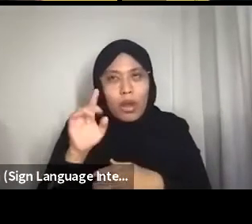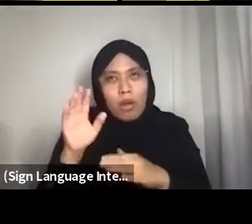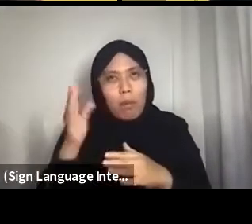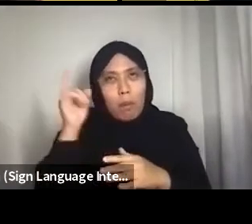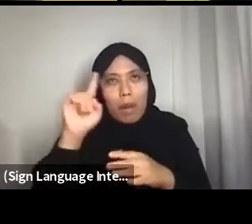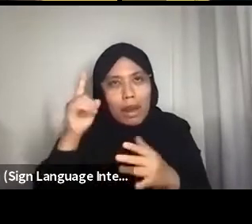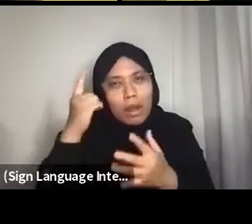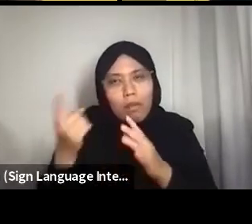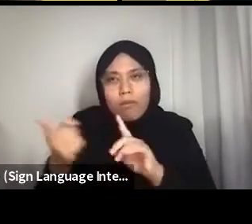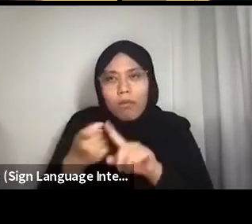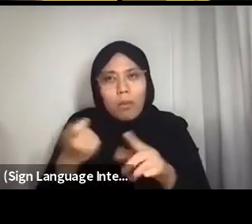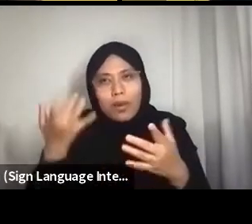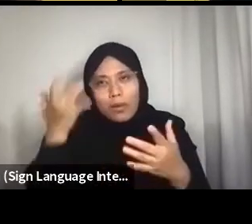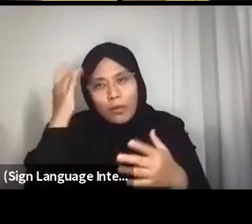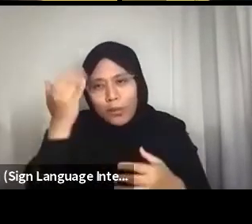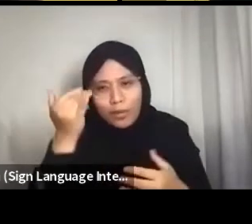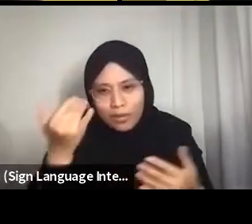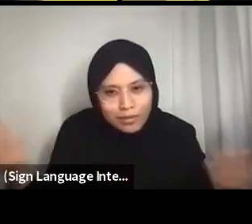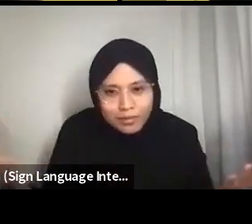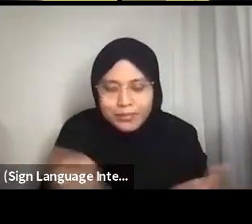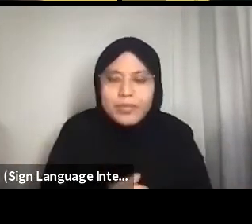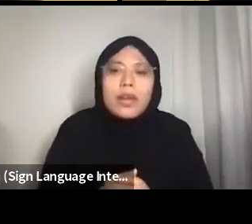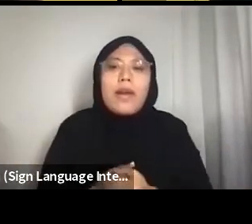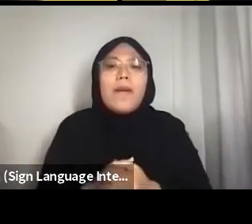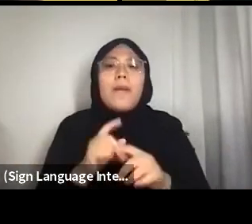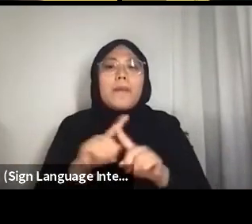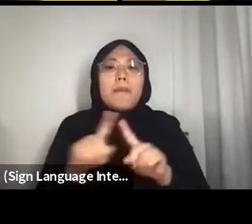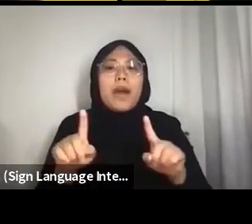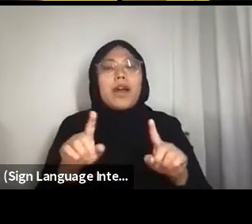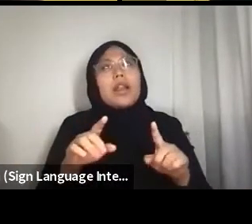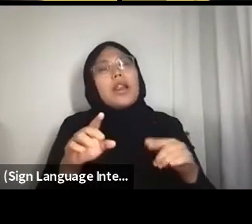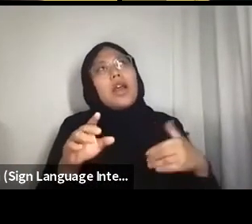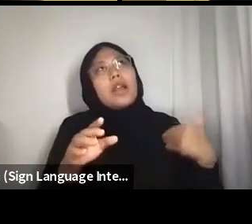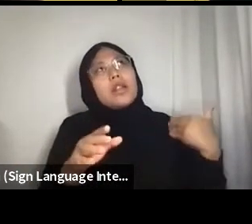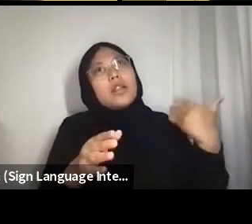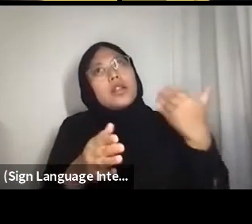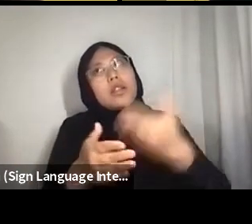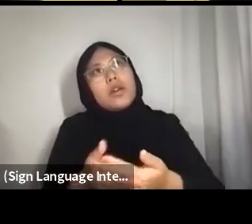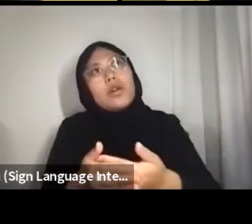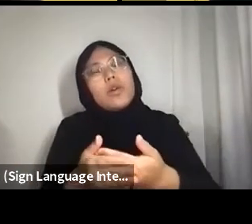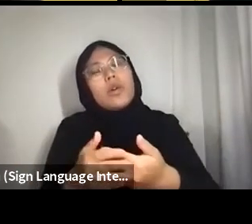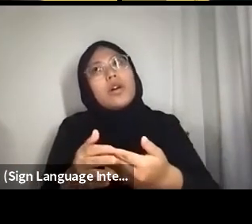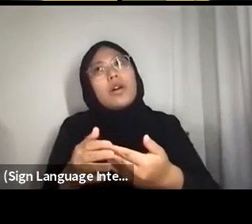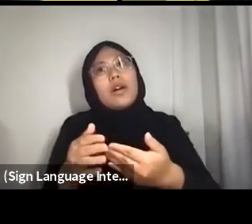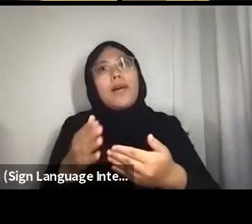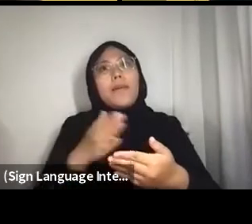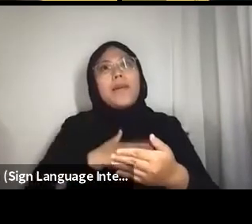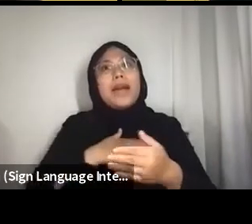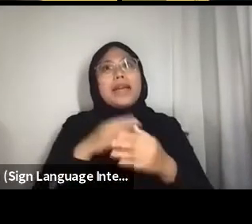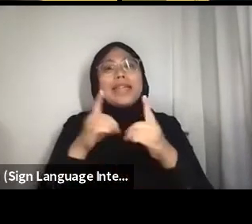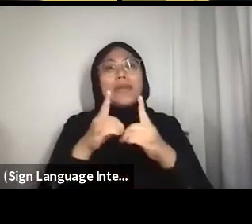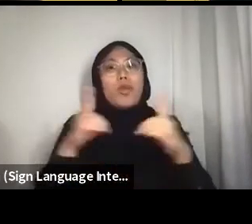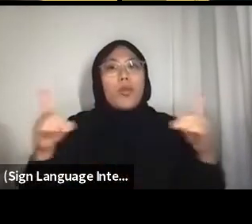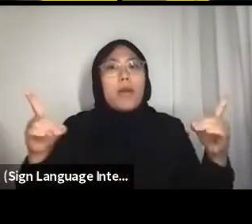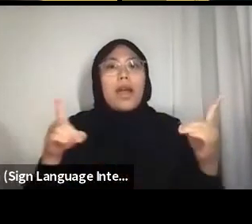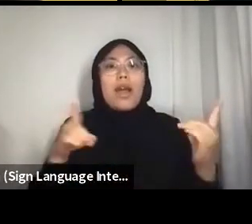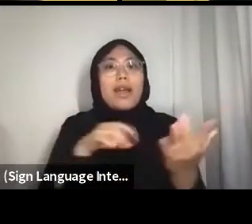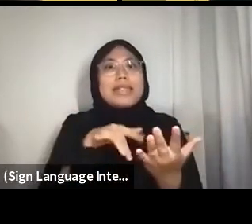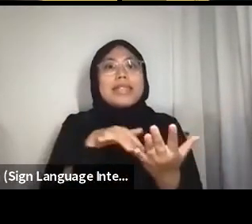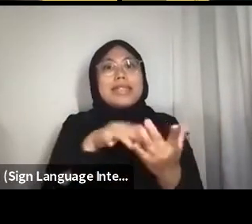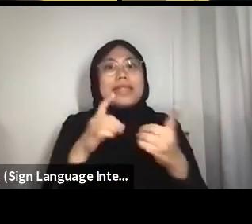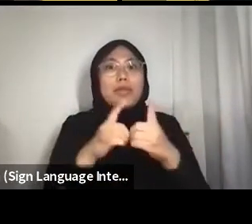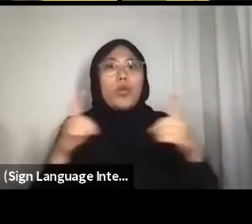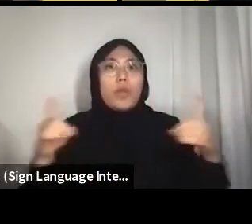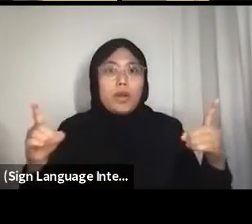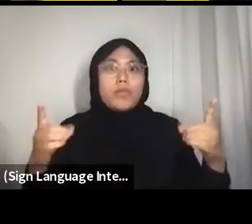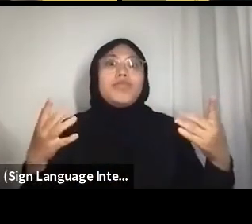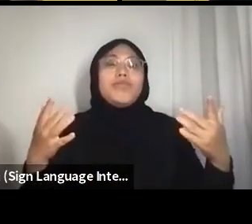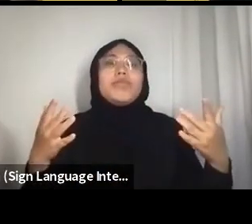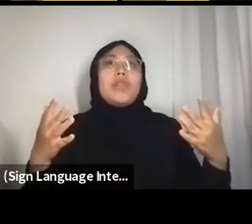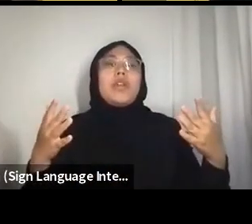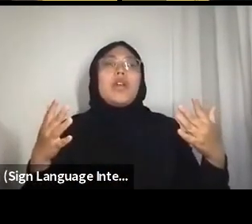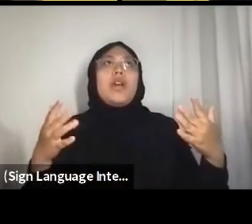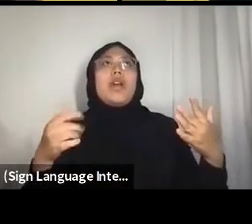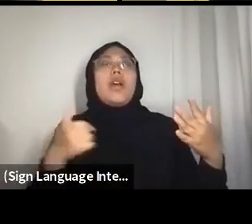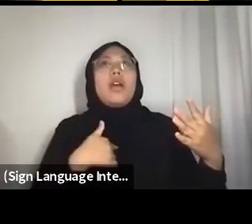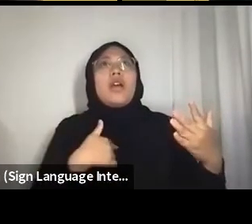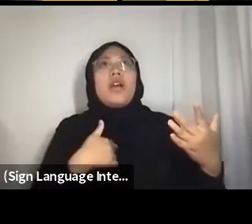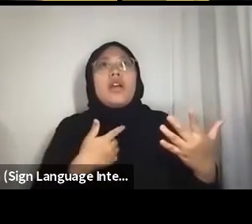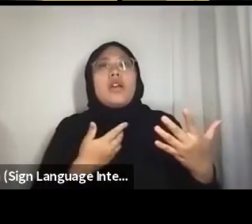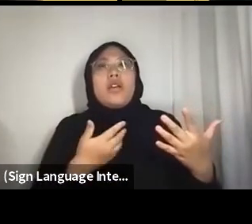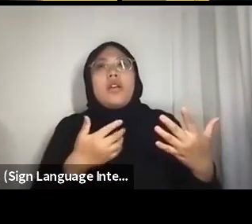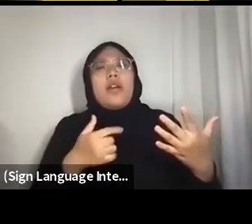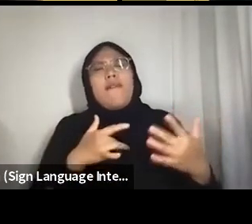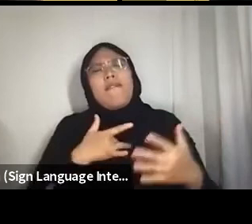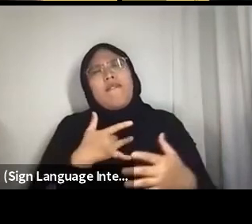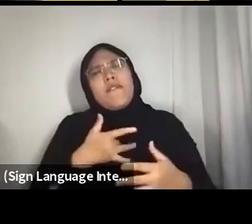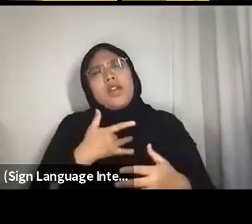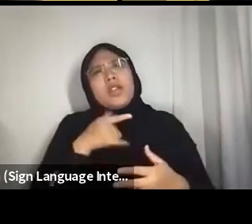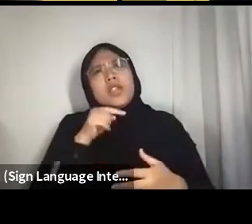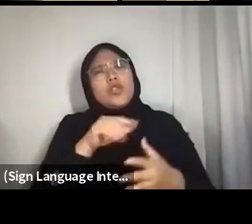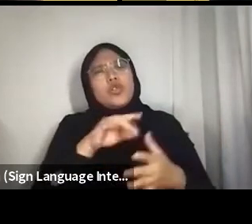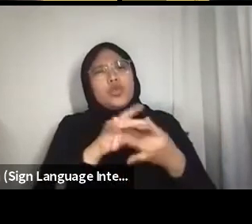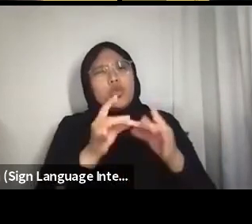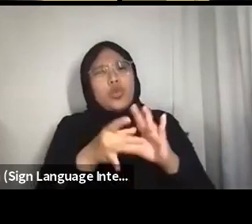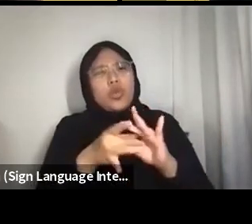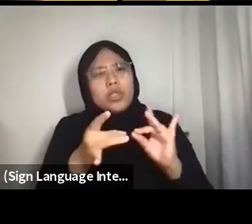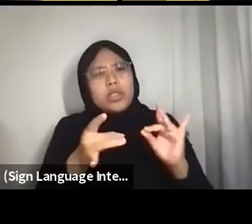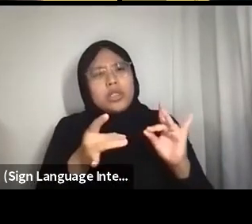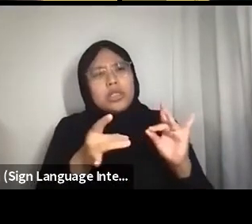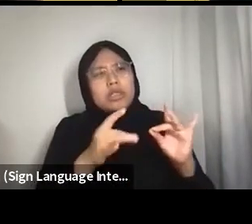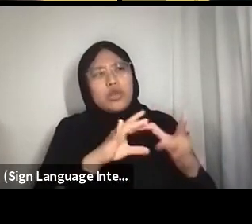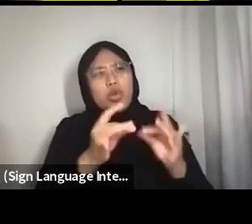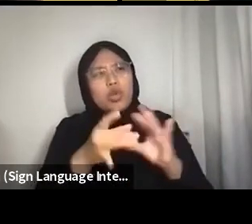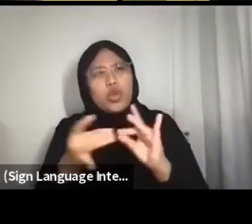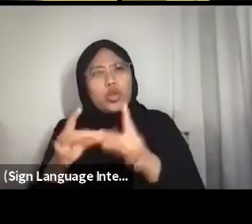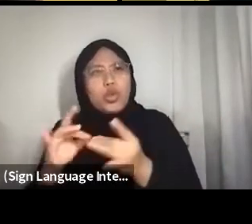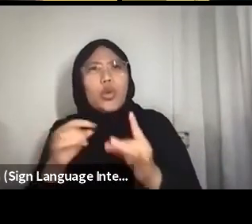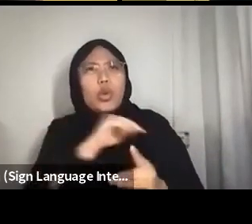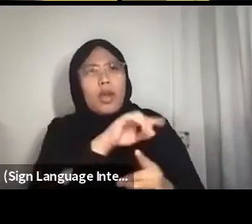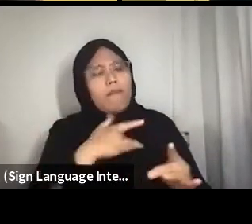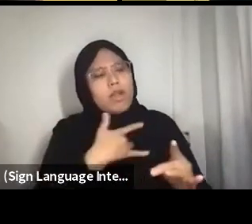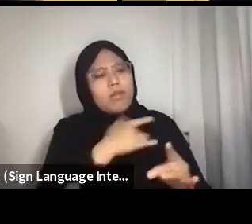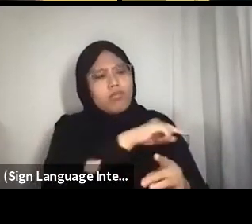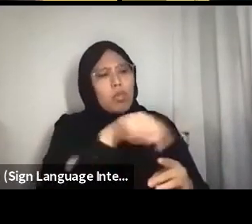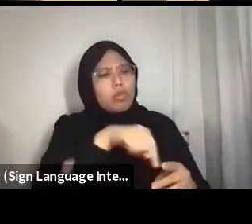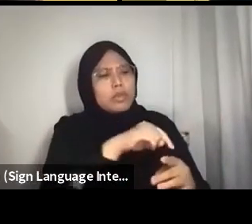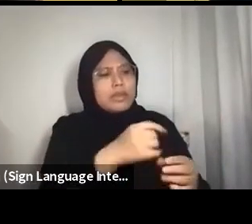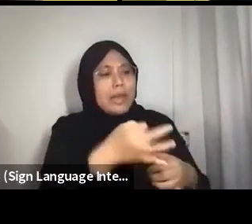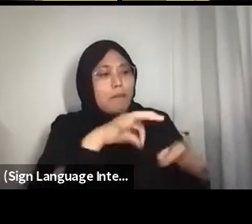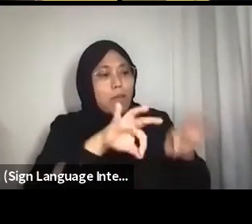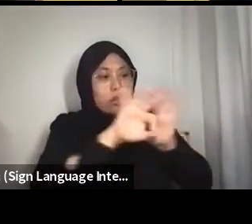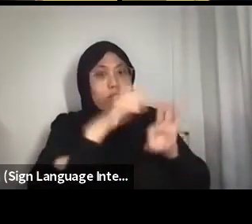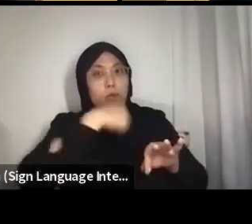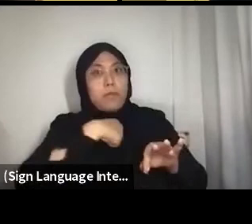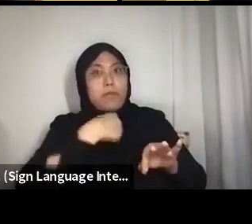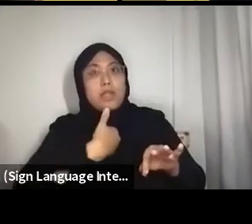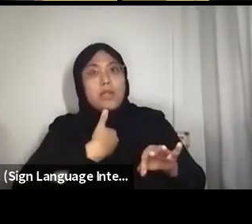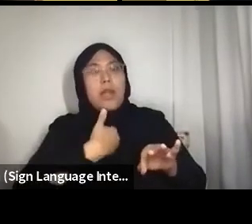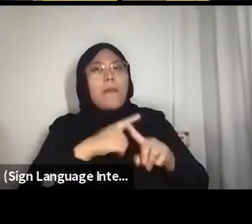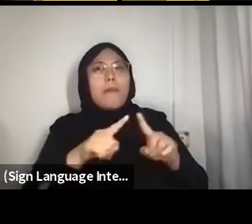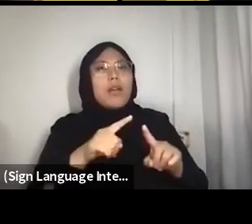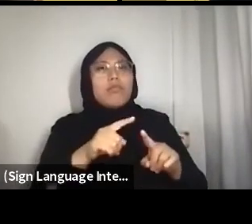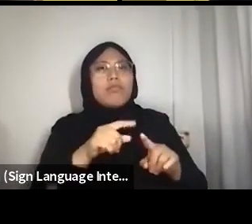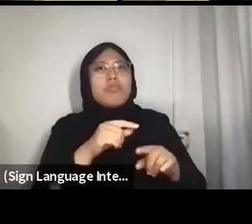But I think all the way up till my diploma, I felt these stories were important to me but you don’t usually share these stories.